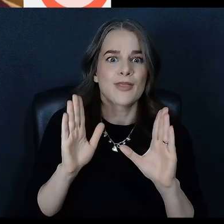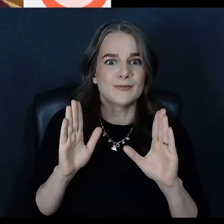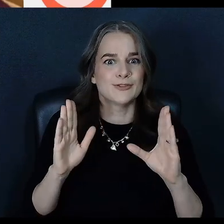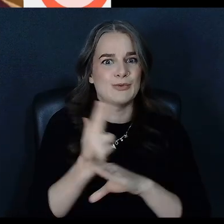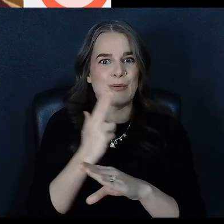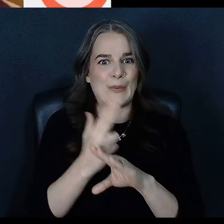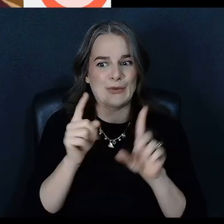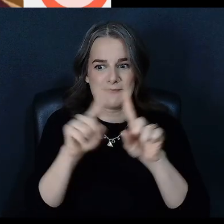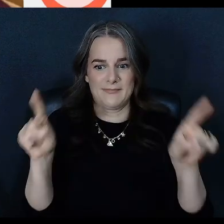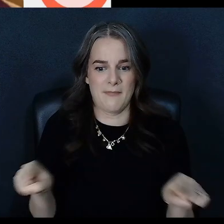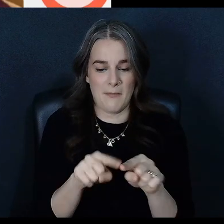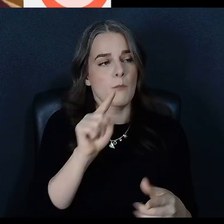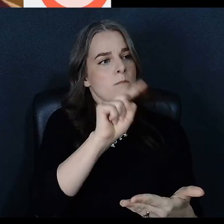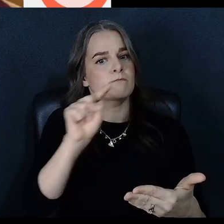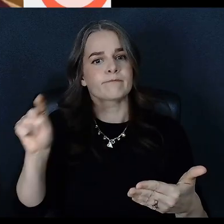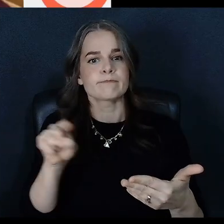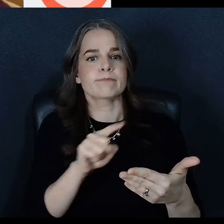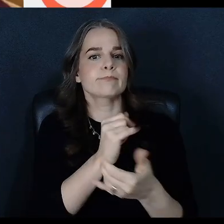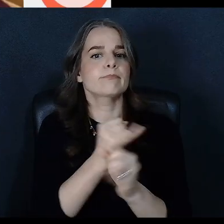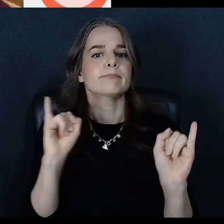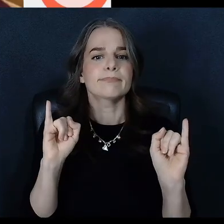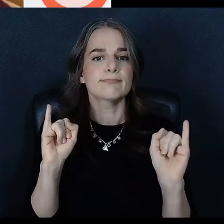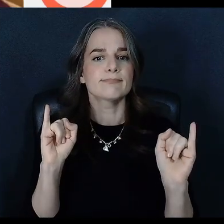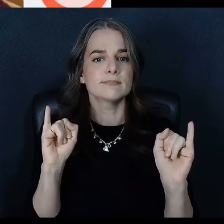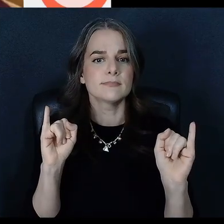When we think about that, those become part of our questions.